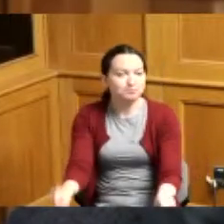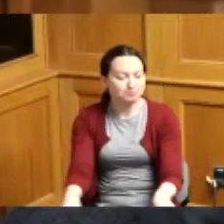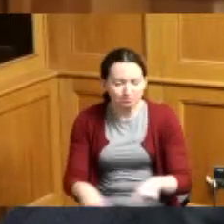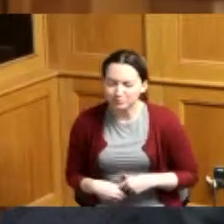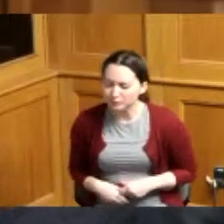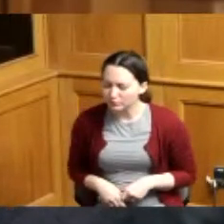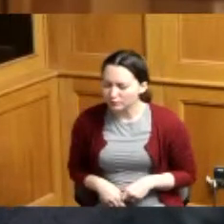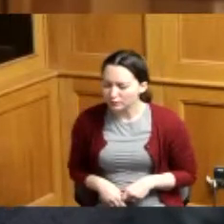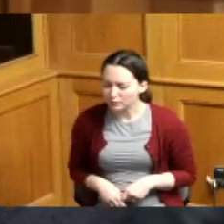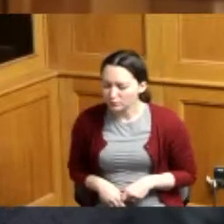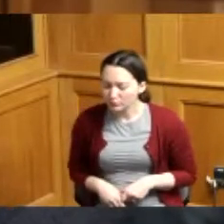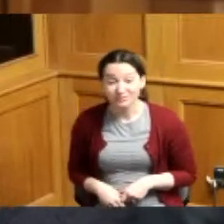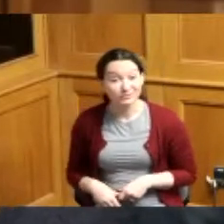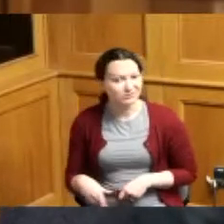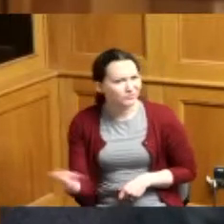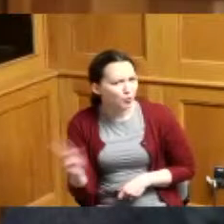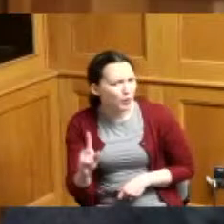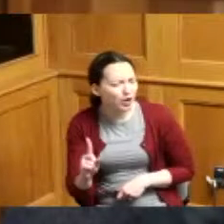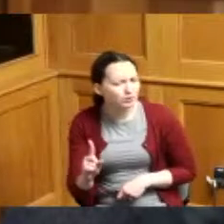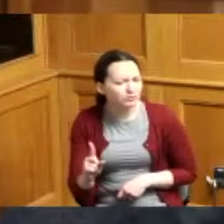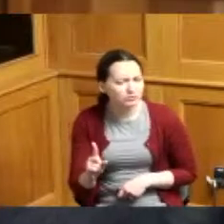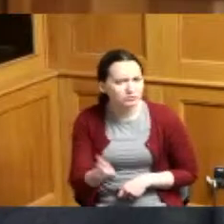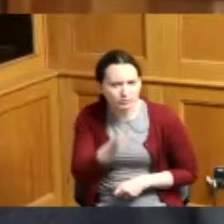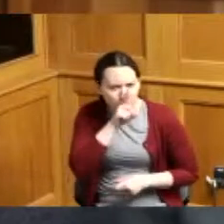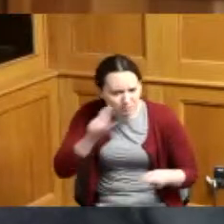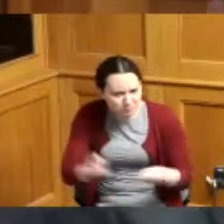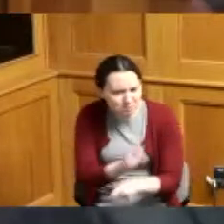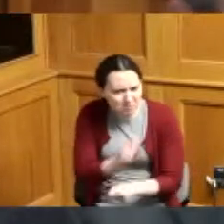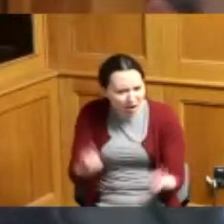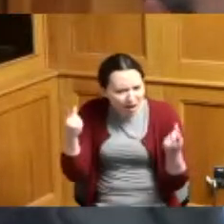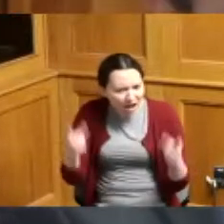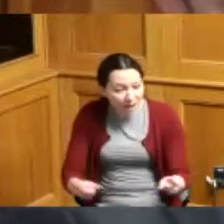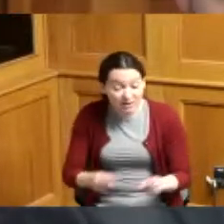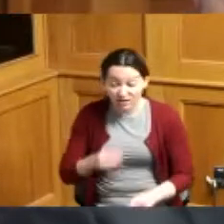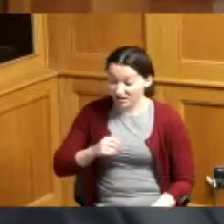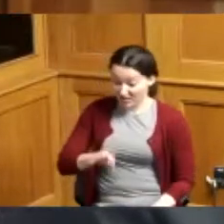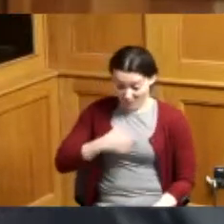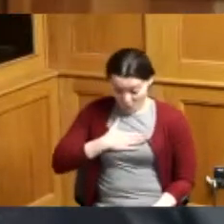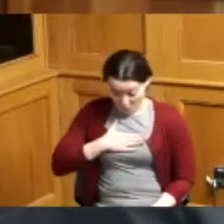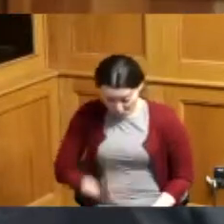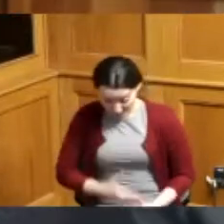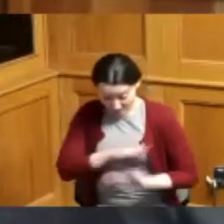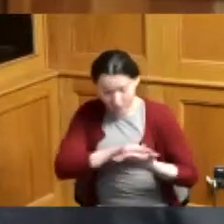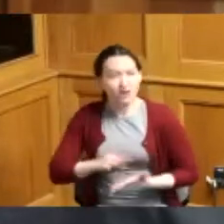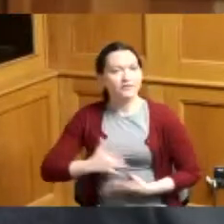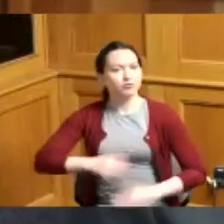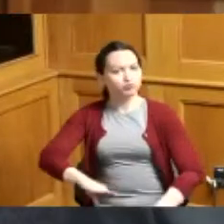so where does the rubber meet the road then when it comes to something that we're comfortable with